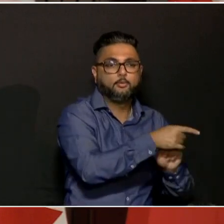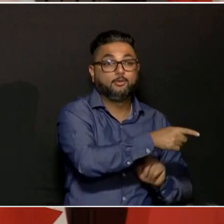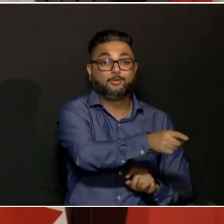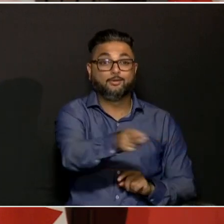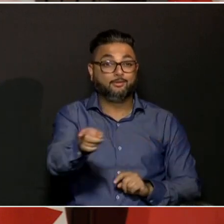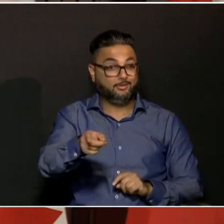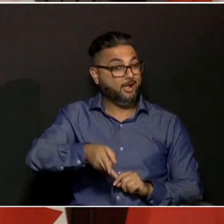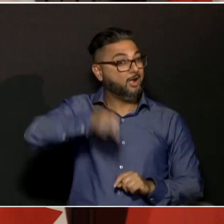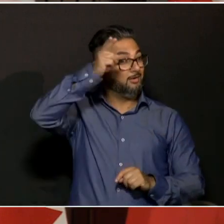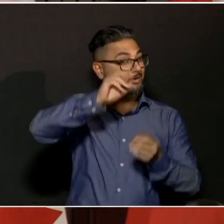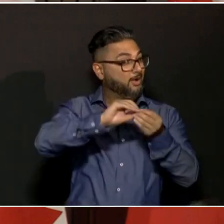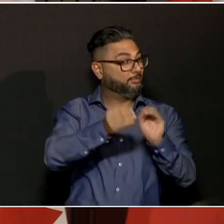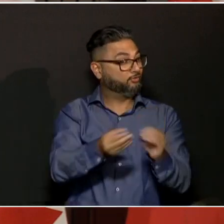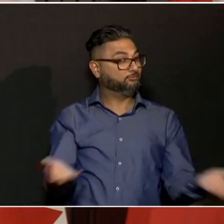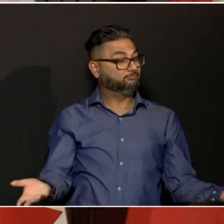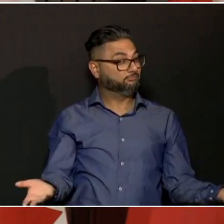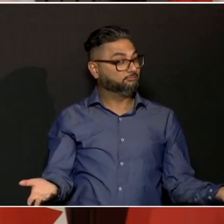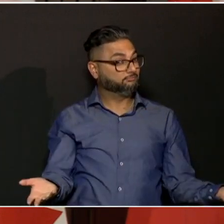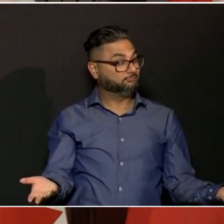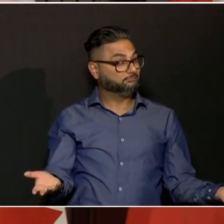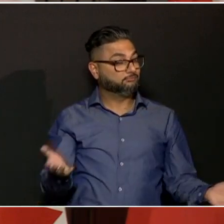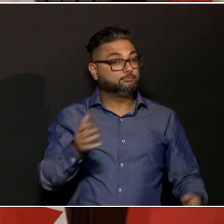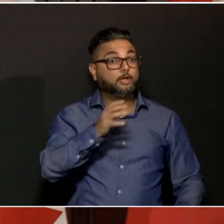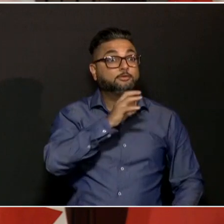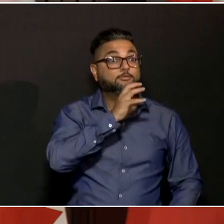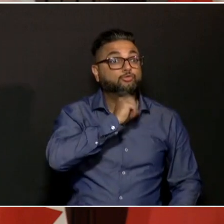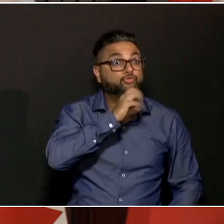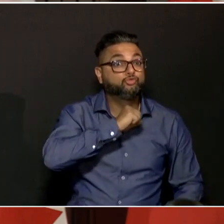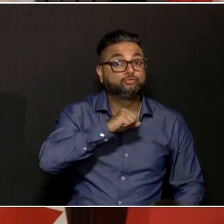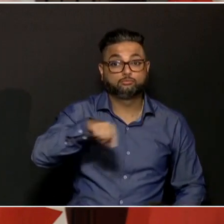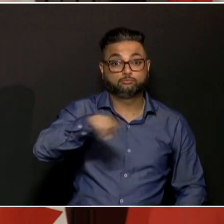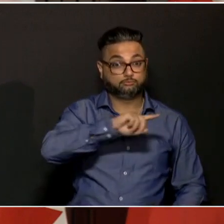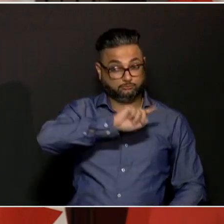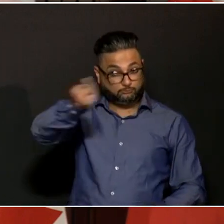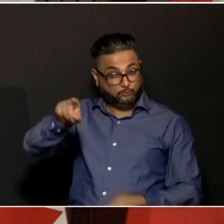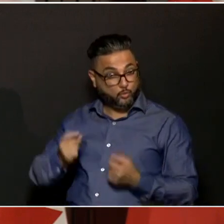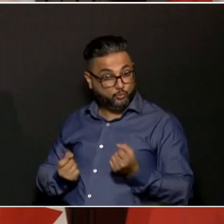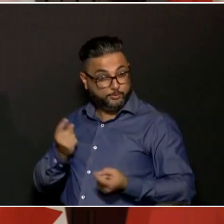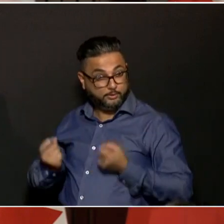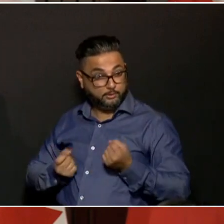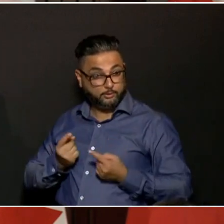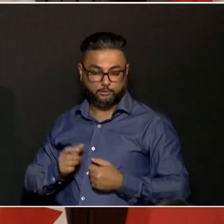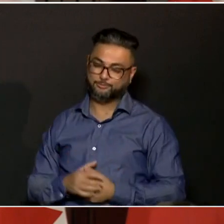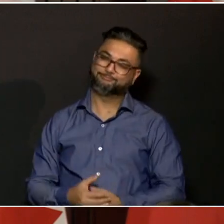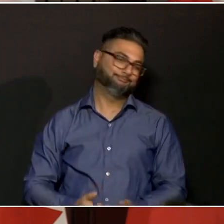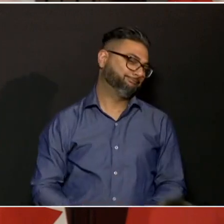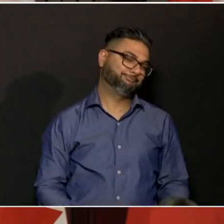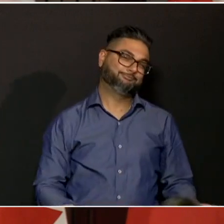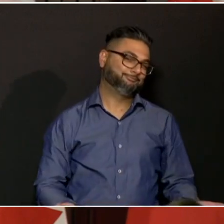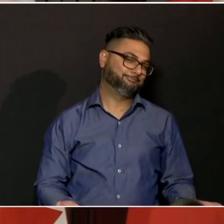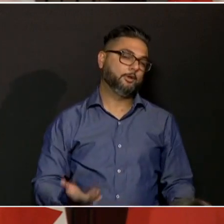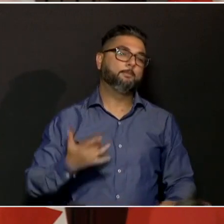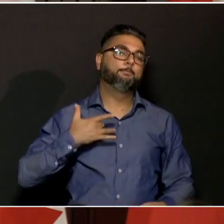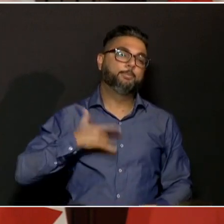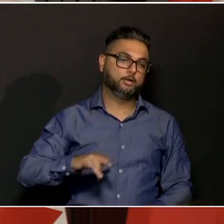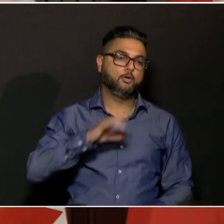and under and those are the highest numbers and I can tell you I don't see seniors going into nightclubs that often,